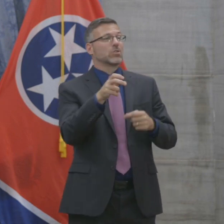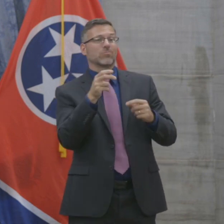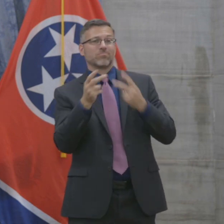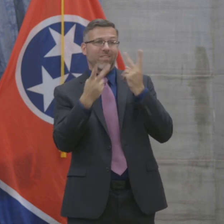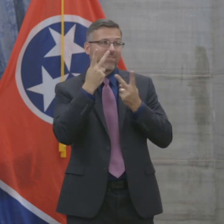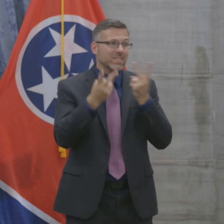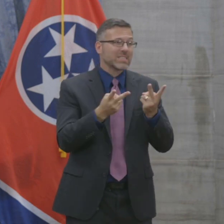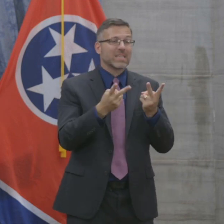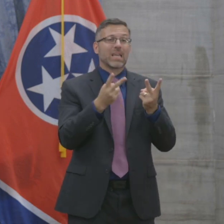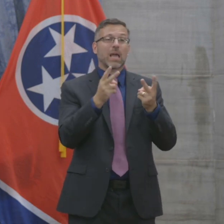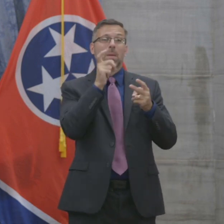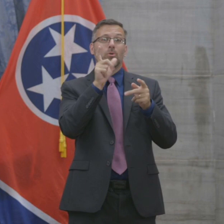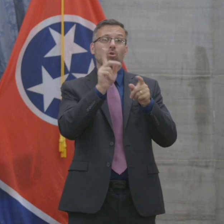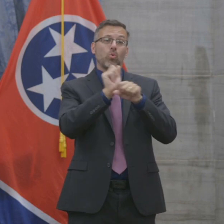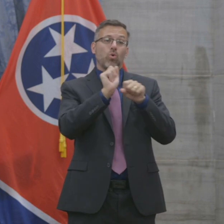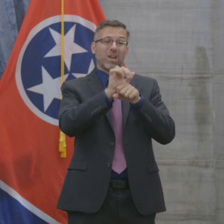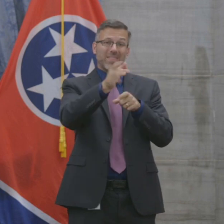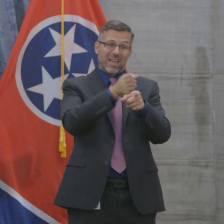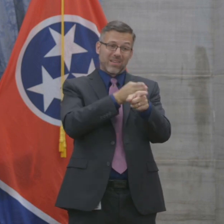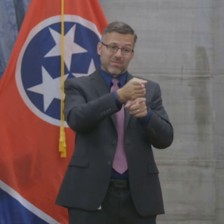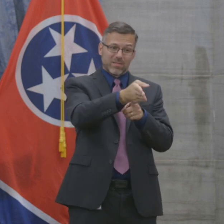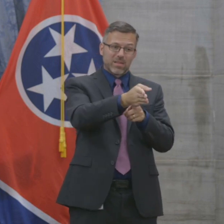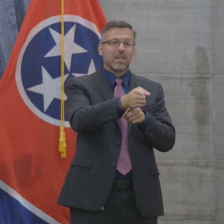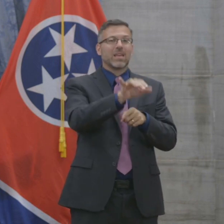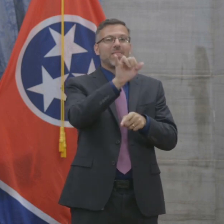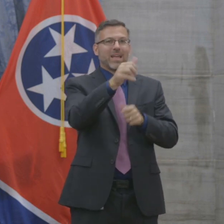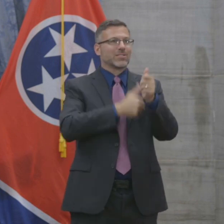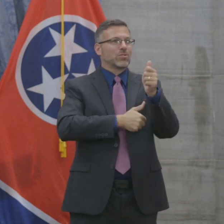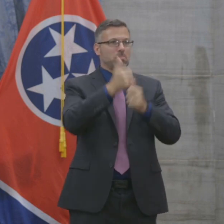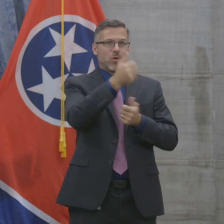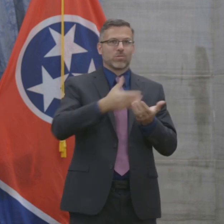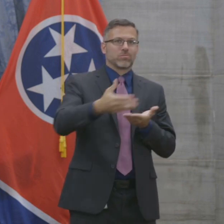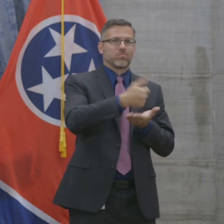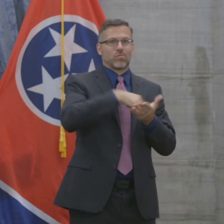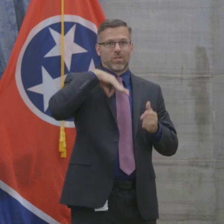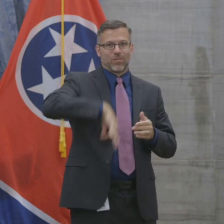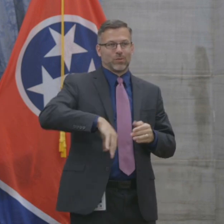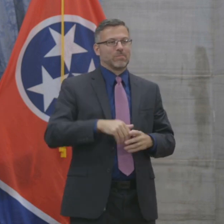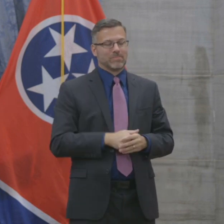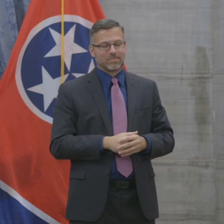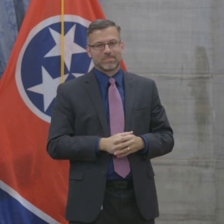travel is economic development. In 2019 alone, travel generated